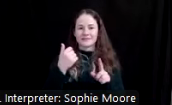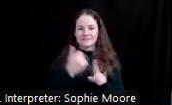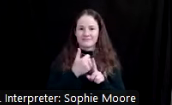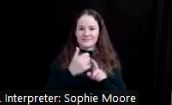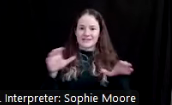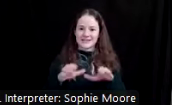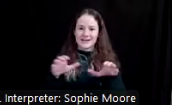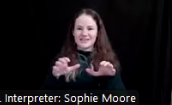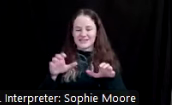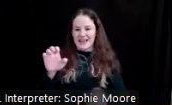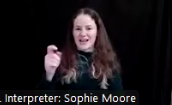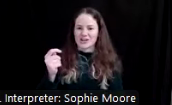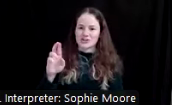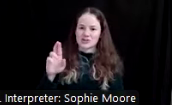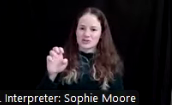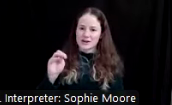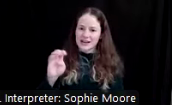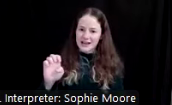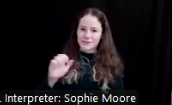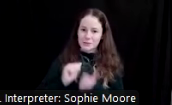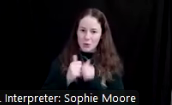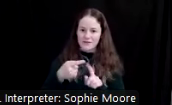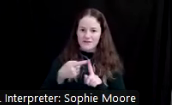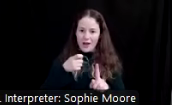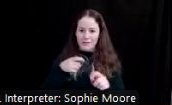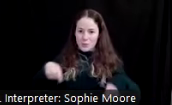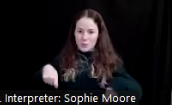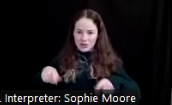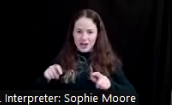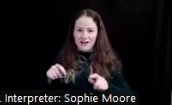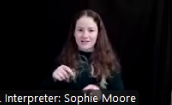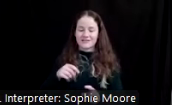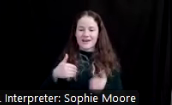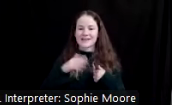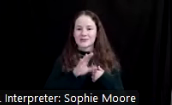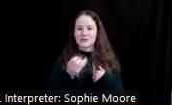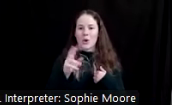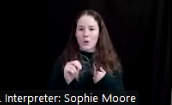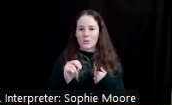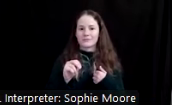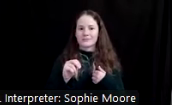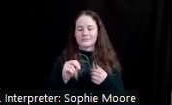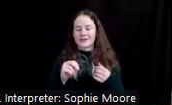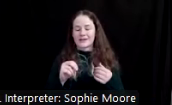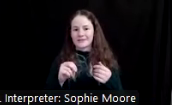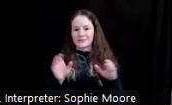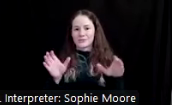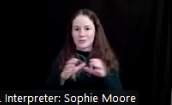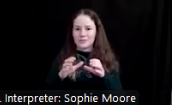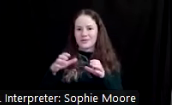uh of Hot Wheels, which is pretty cool. And this is from the movie Champions with Woody Harelson. Um, I want to say